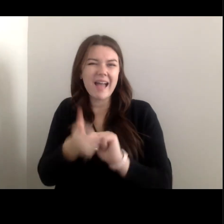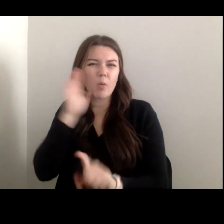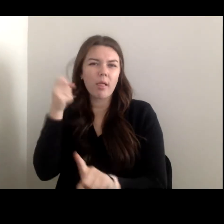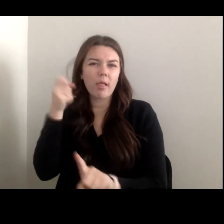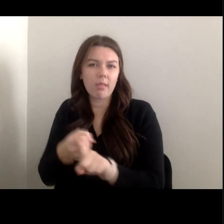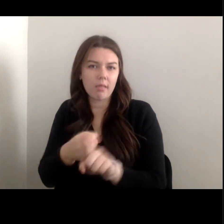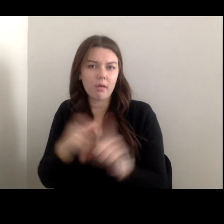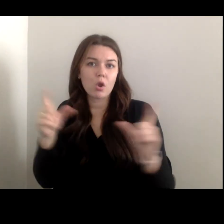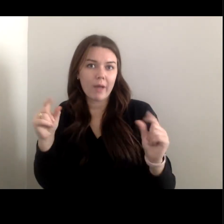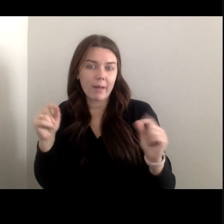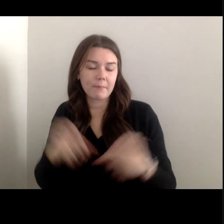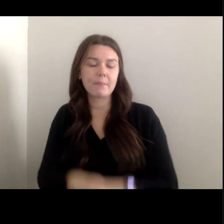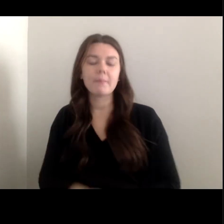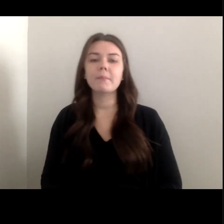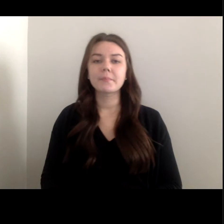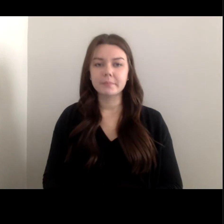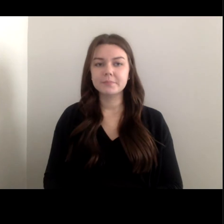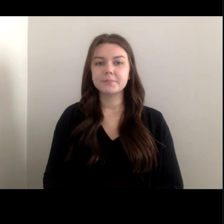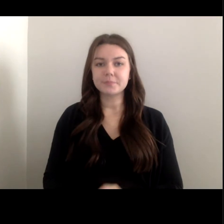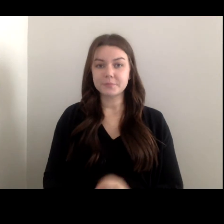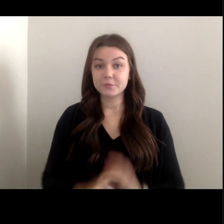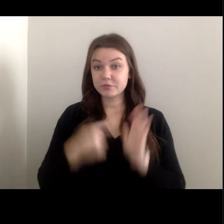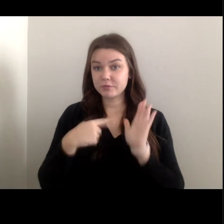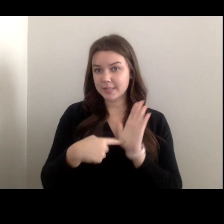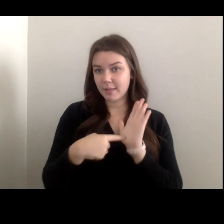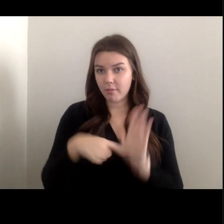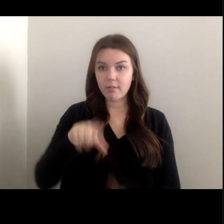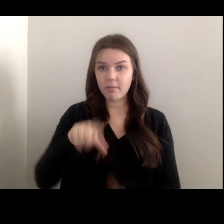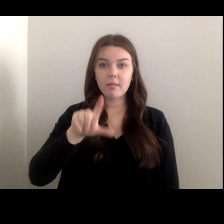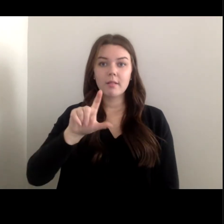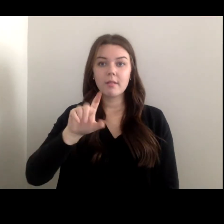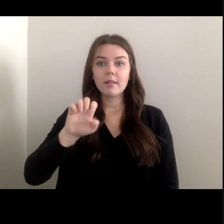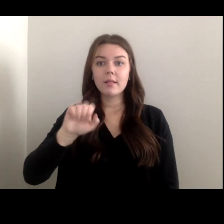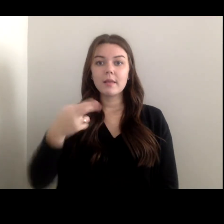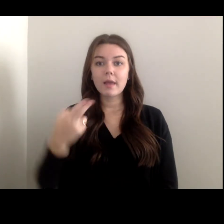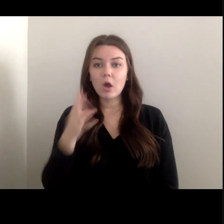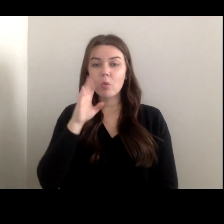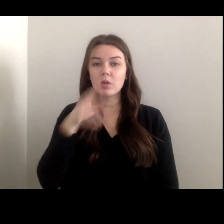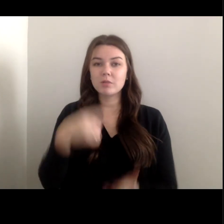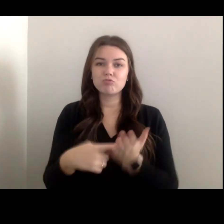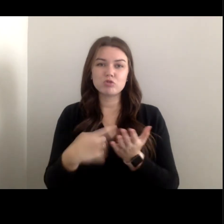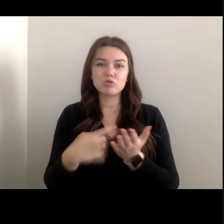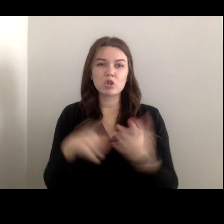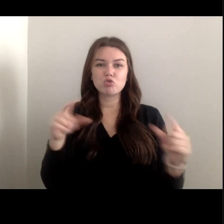So for example, Leah will talk a little bit about that movement, but do changes